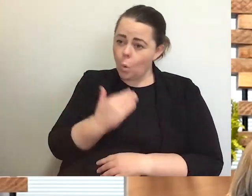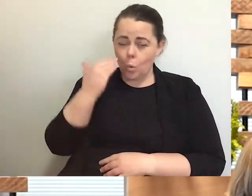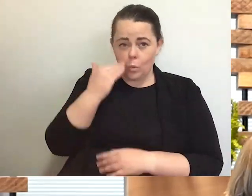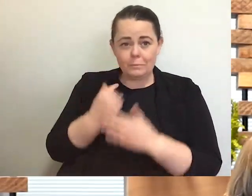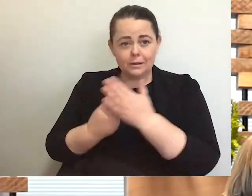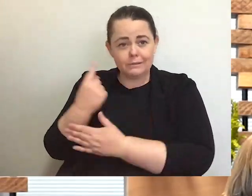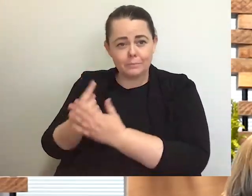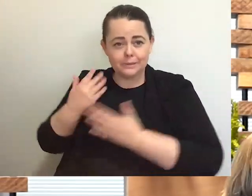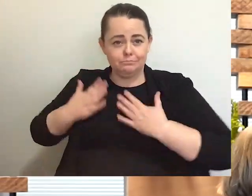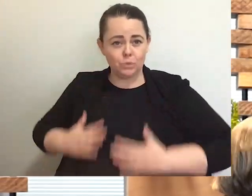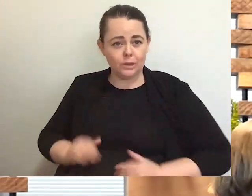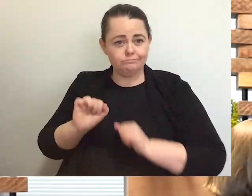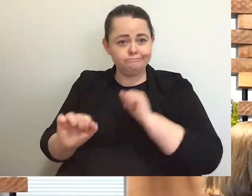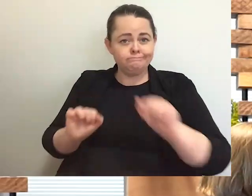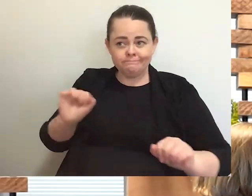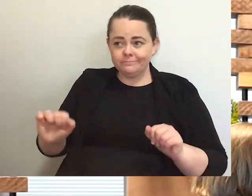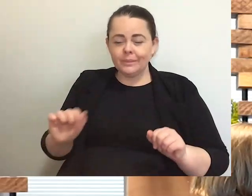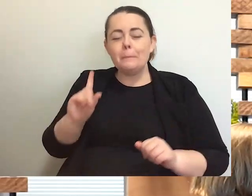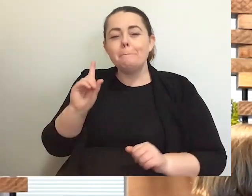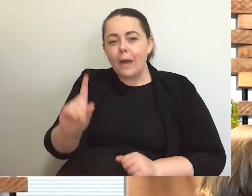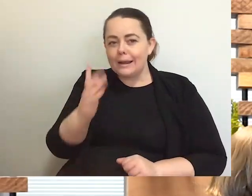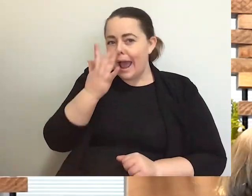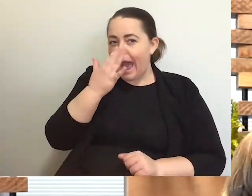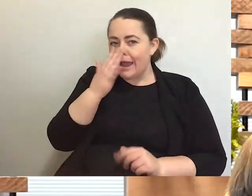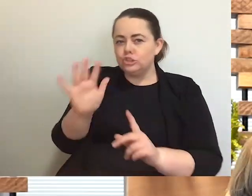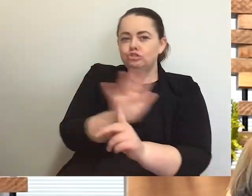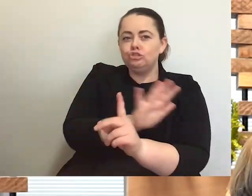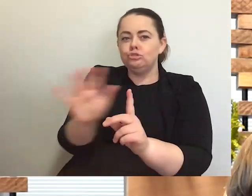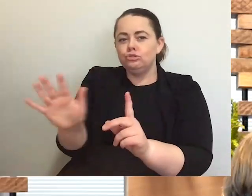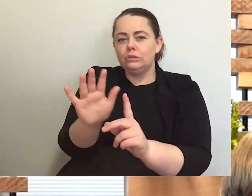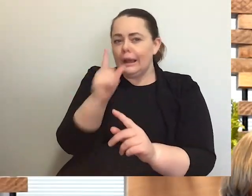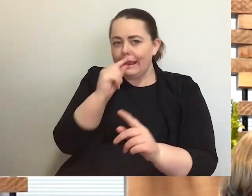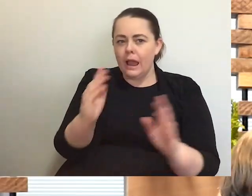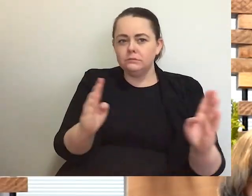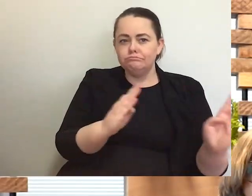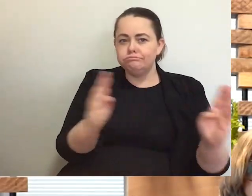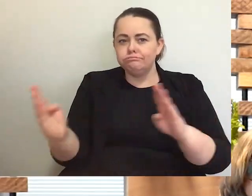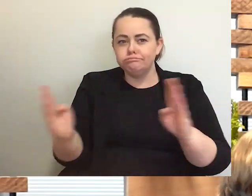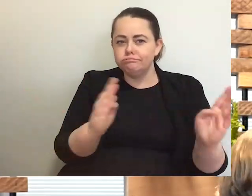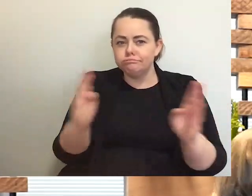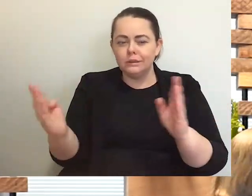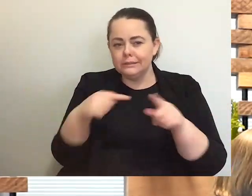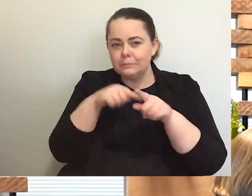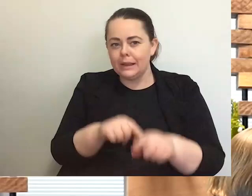but the age at which it happens will vary. The range of symptoms is enormous.